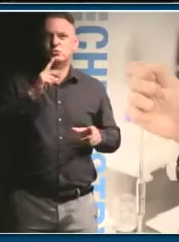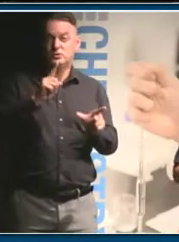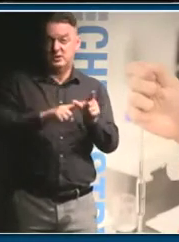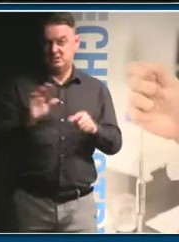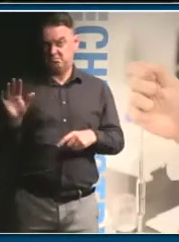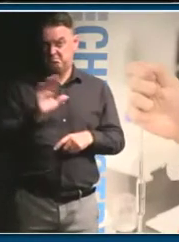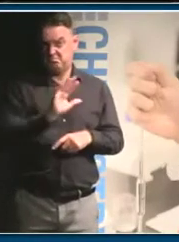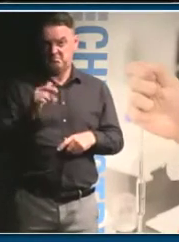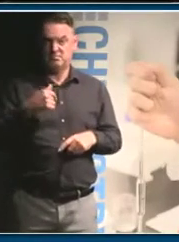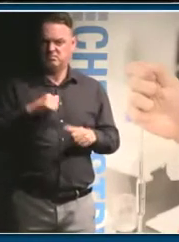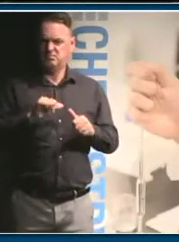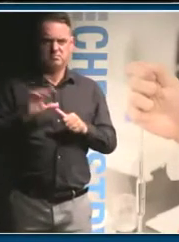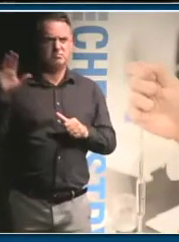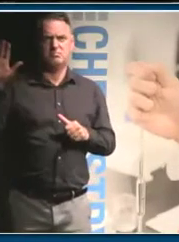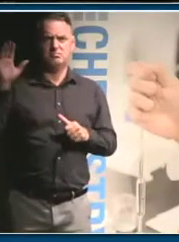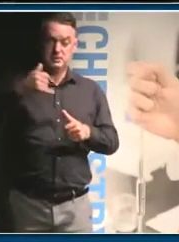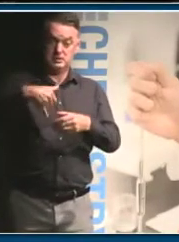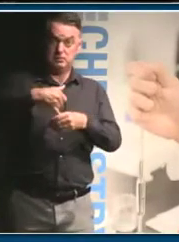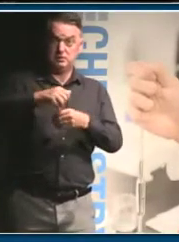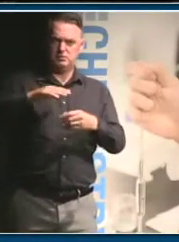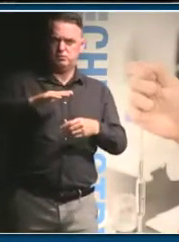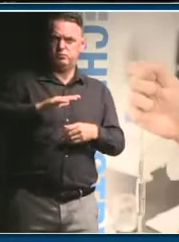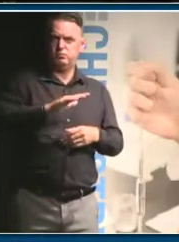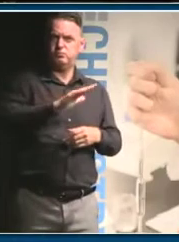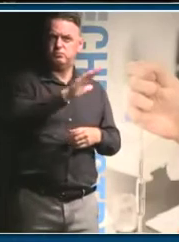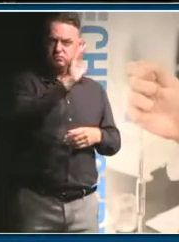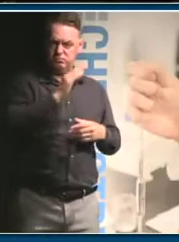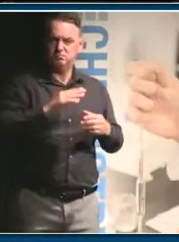we've done amazing things in chemistry, right?” We really do some pretty cool things